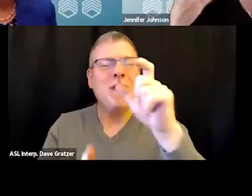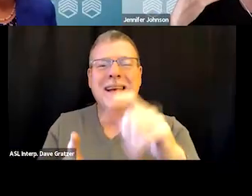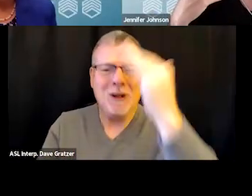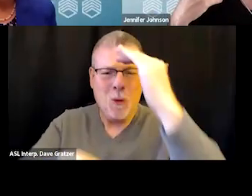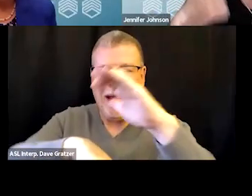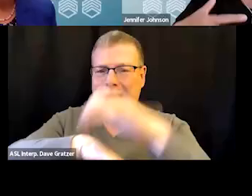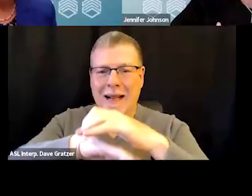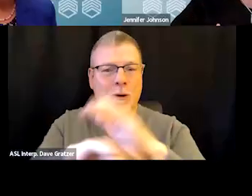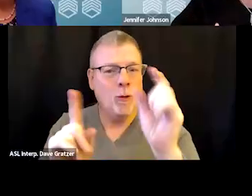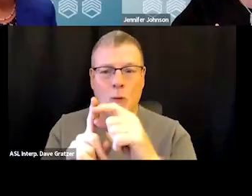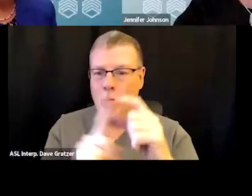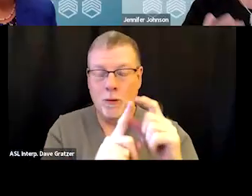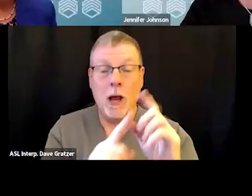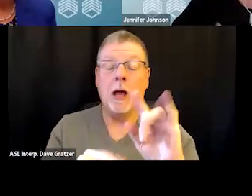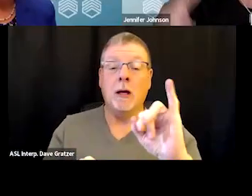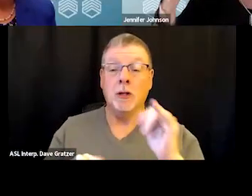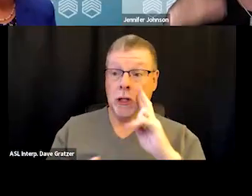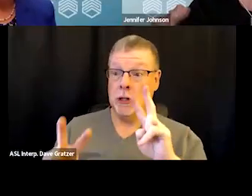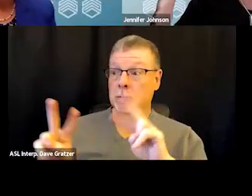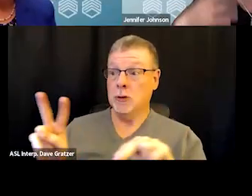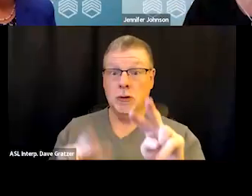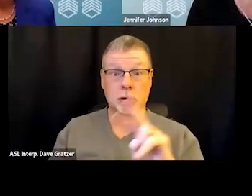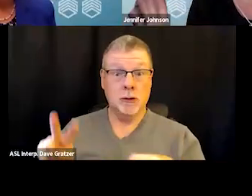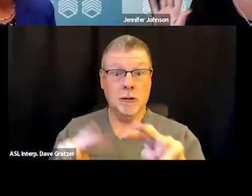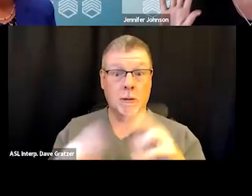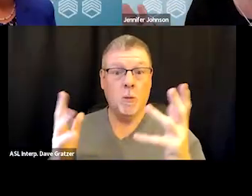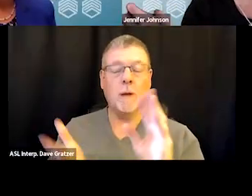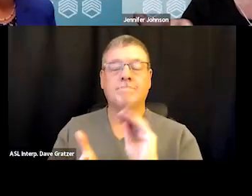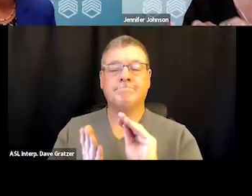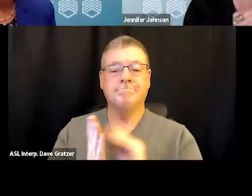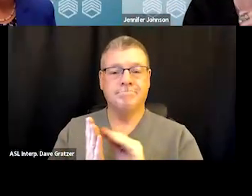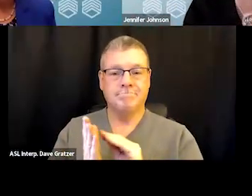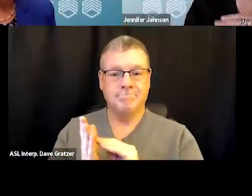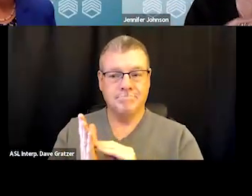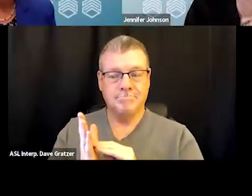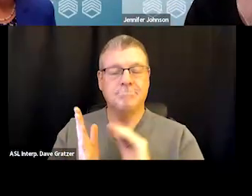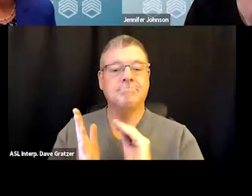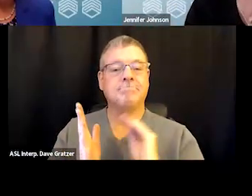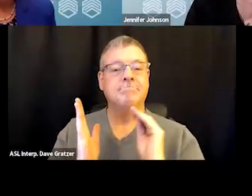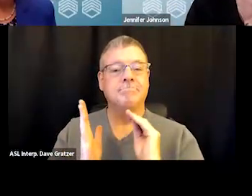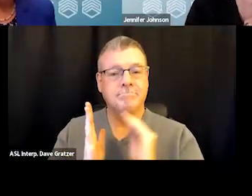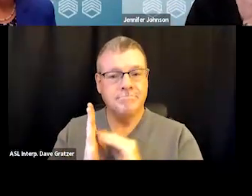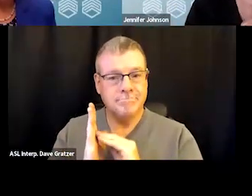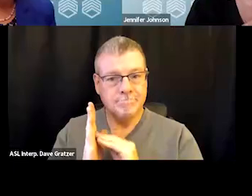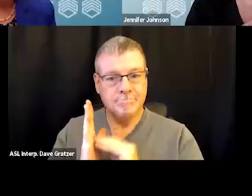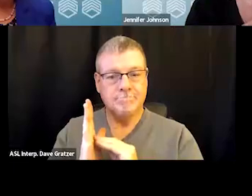What we're doing as observers in the courtroom is taking notes, taking it down so that we can under- better understand